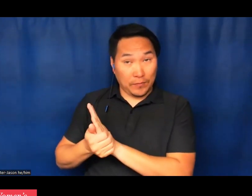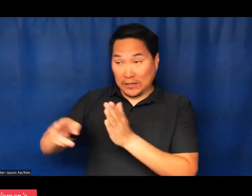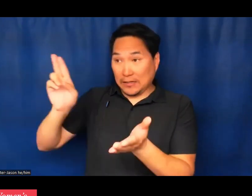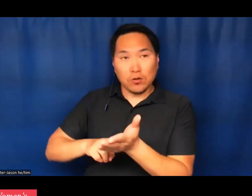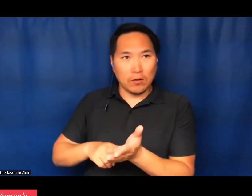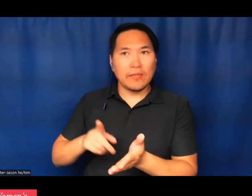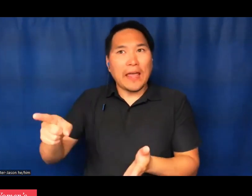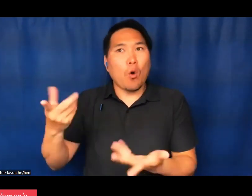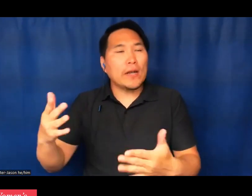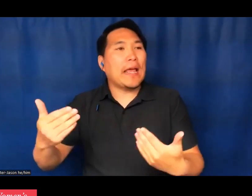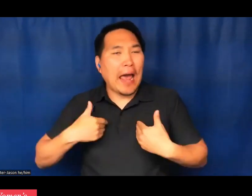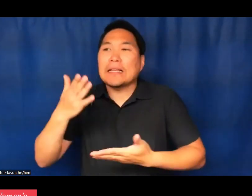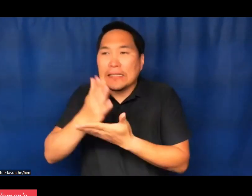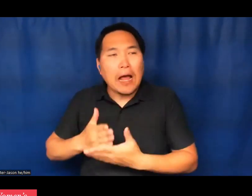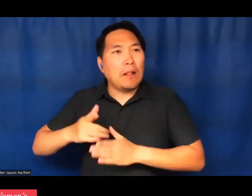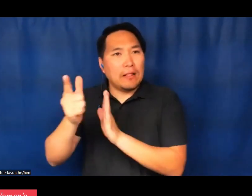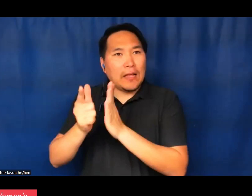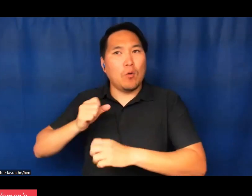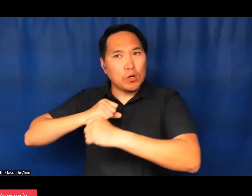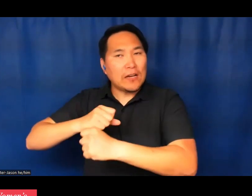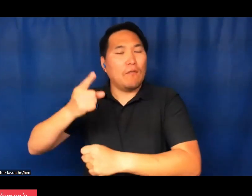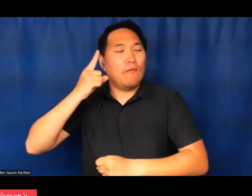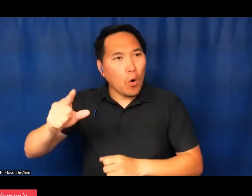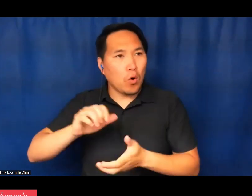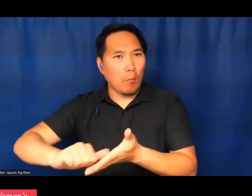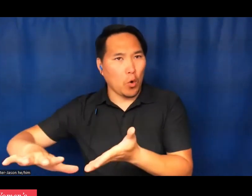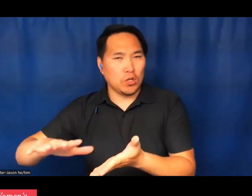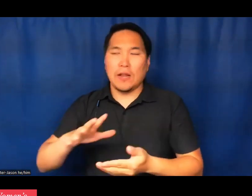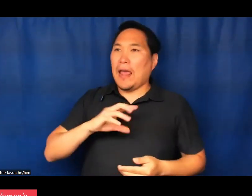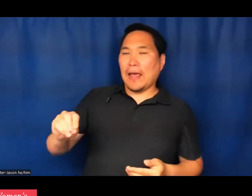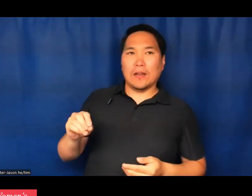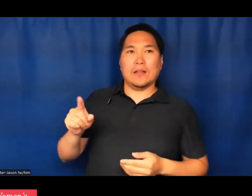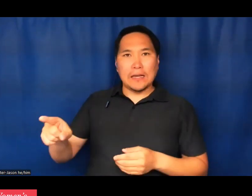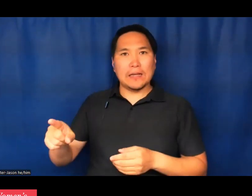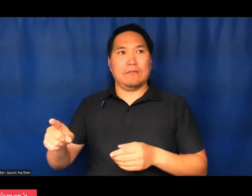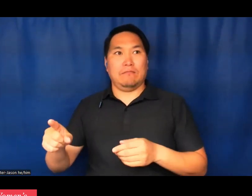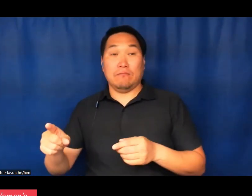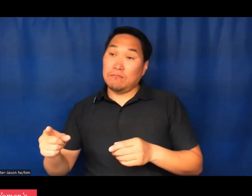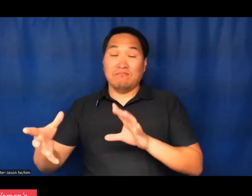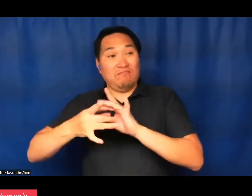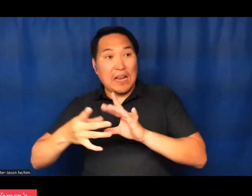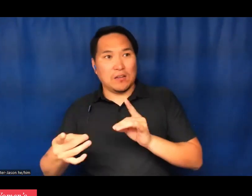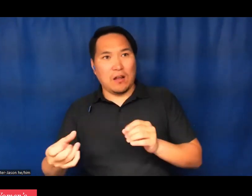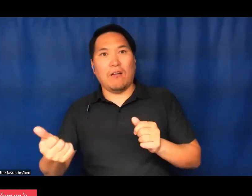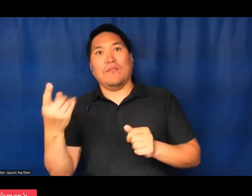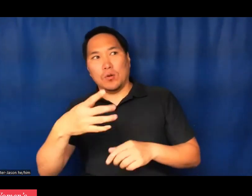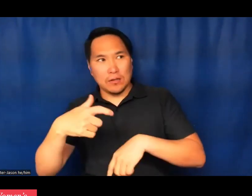legal protection for abortion. And goes back and takes couple of swipes at the majority's treatment of common law and